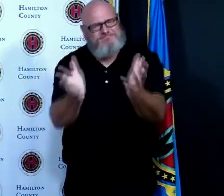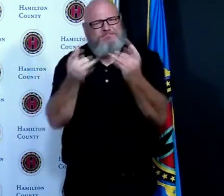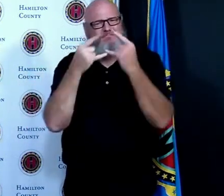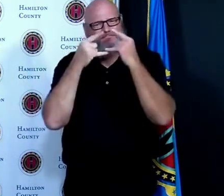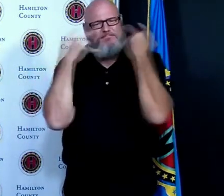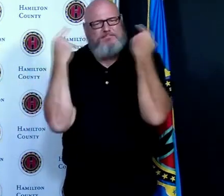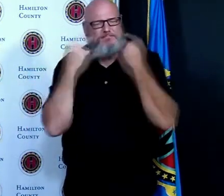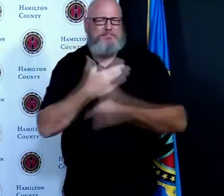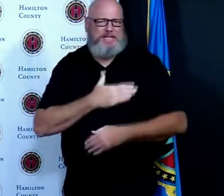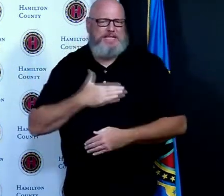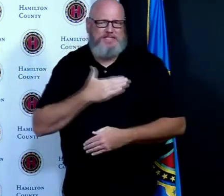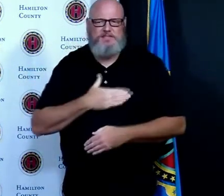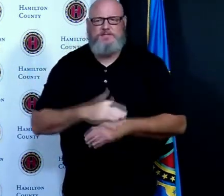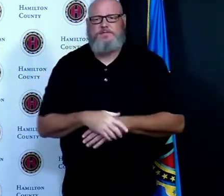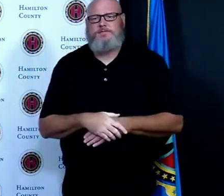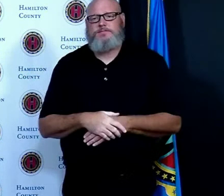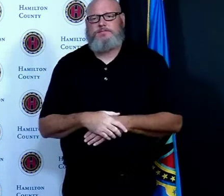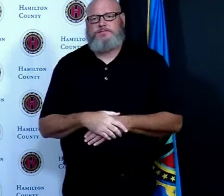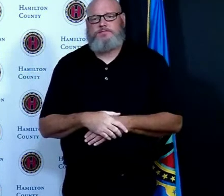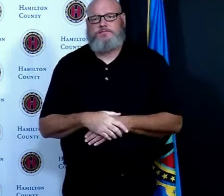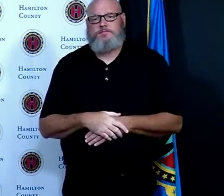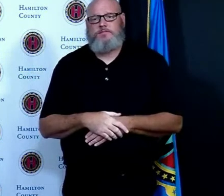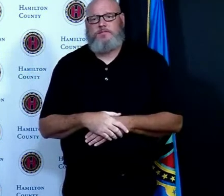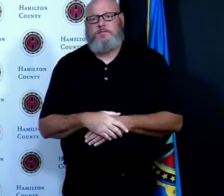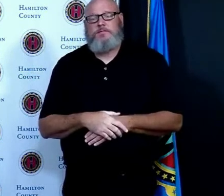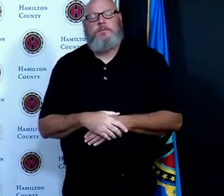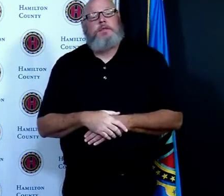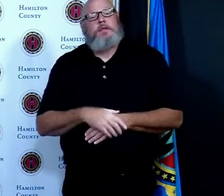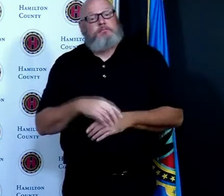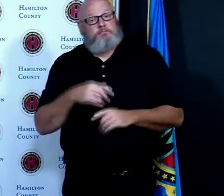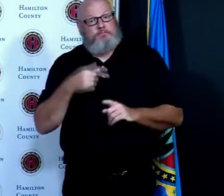don't want to steal your thunder but it's a really interesting graphic to kind of bring this home and